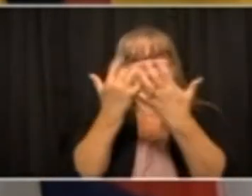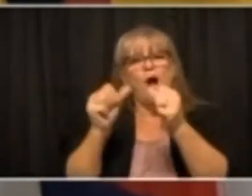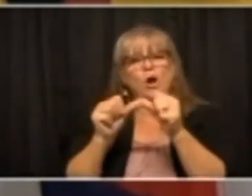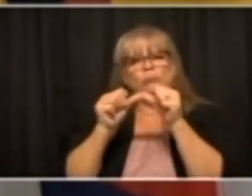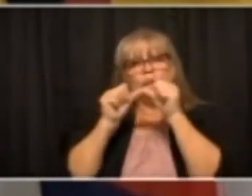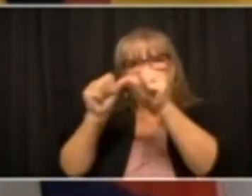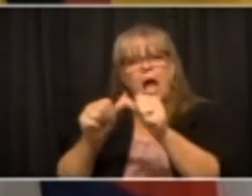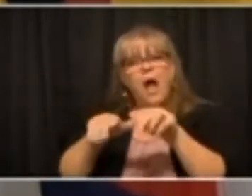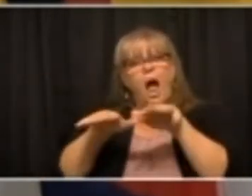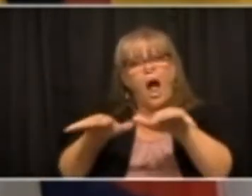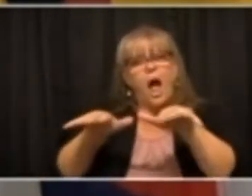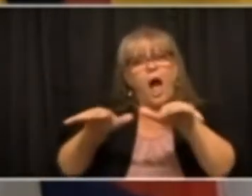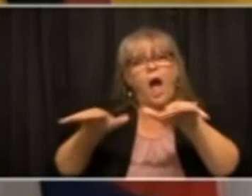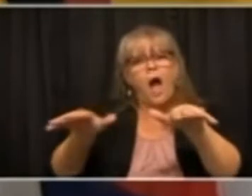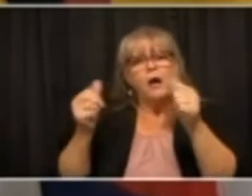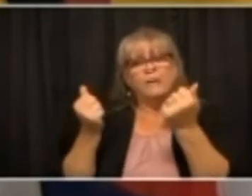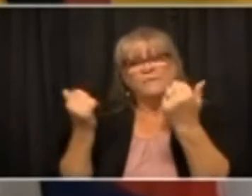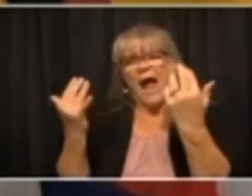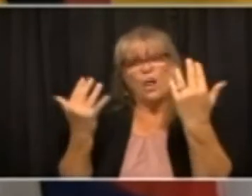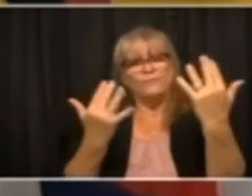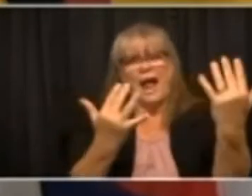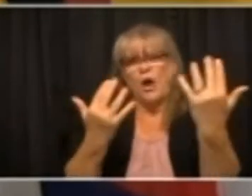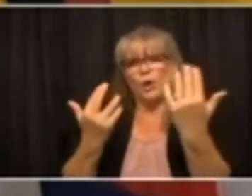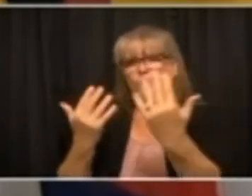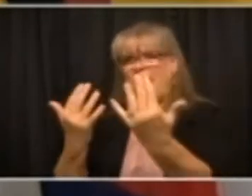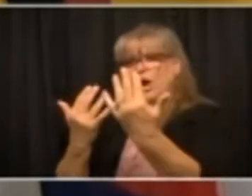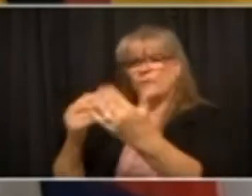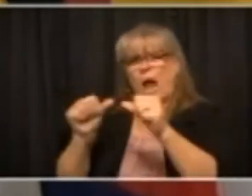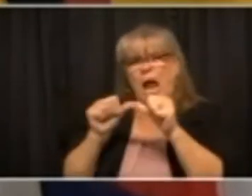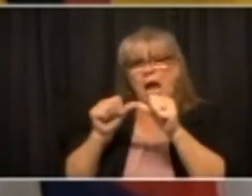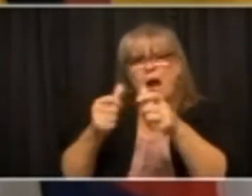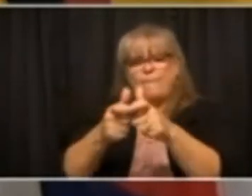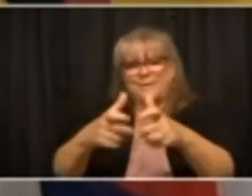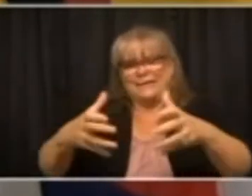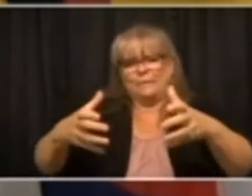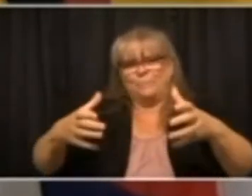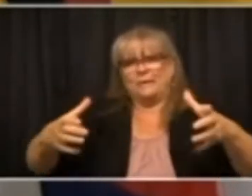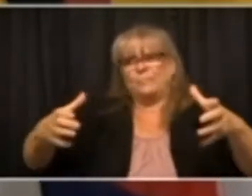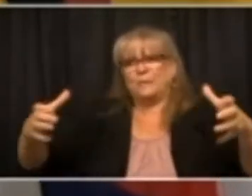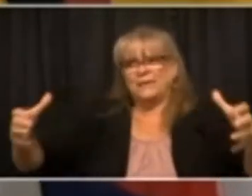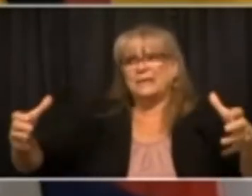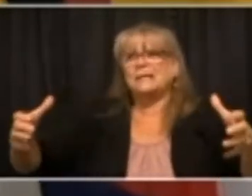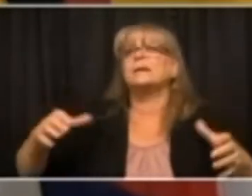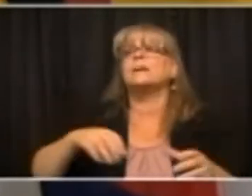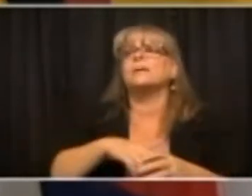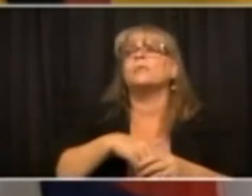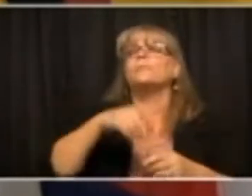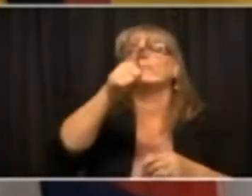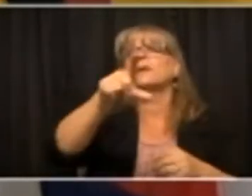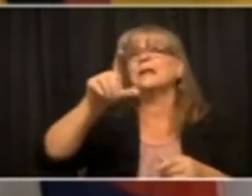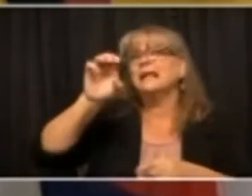center in eagle county as well as the incident command center at the mesa county fairgrounds in grand